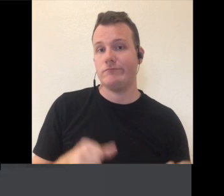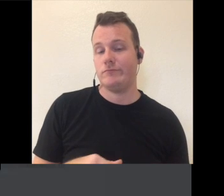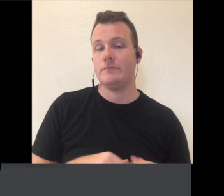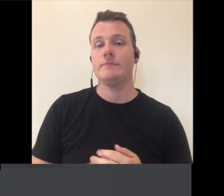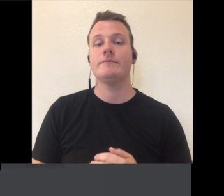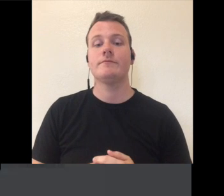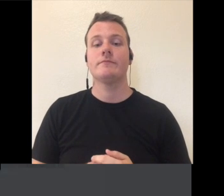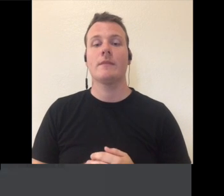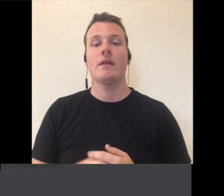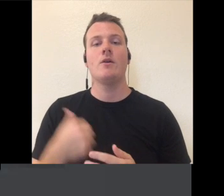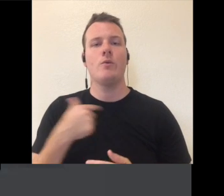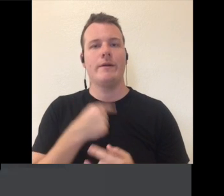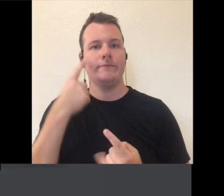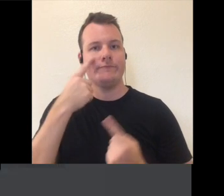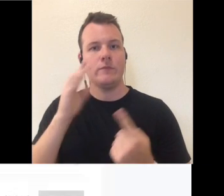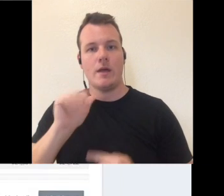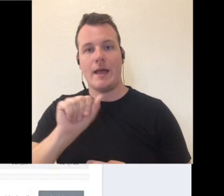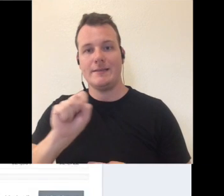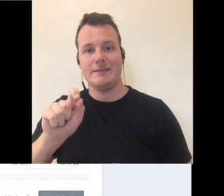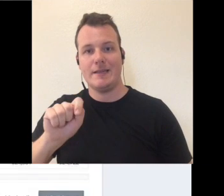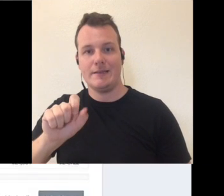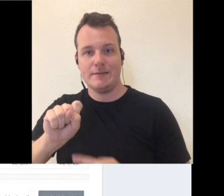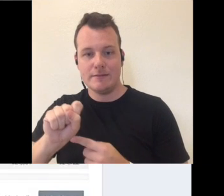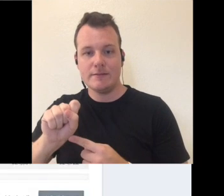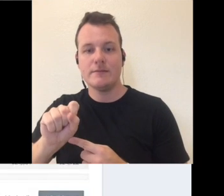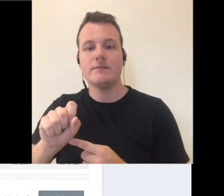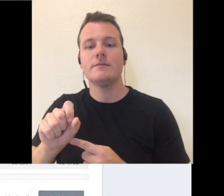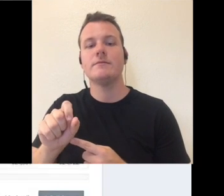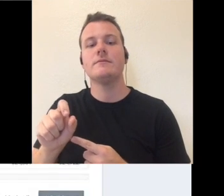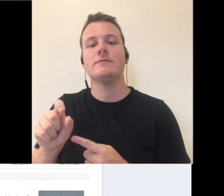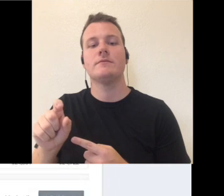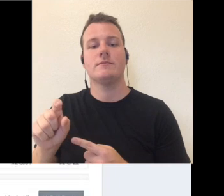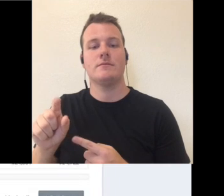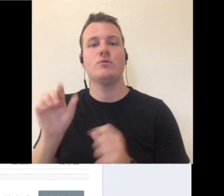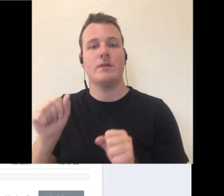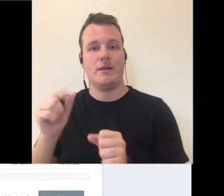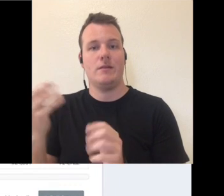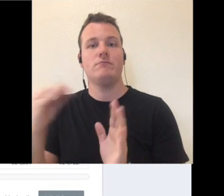assets, and you'll be able to actually put those tangible assets in, and then